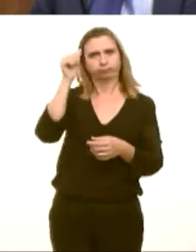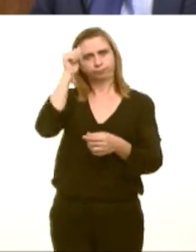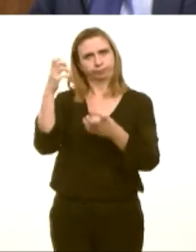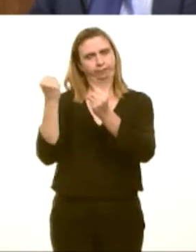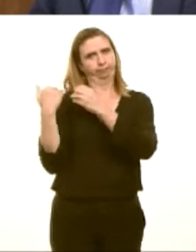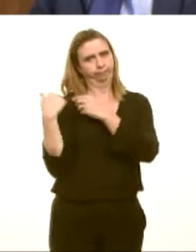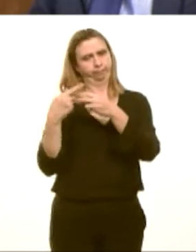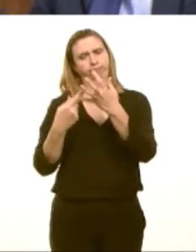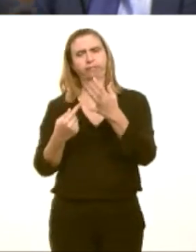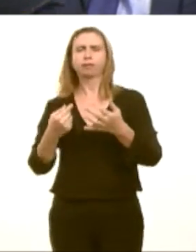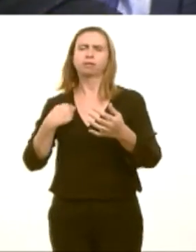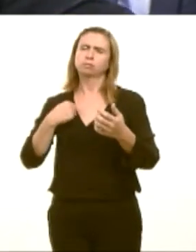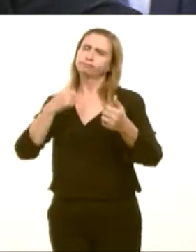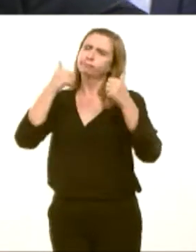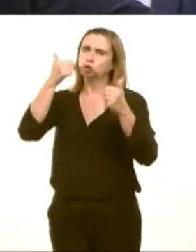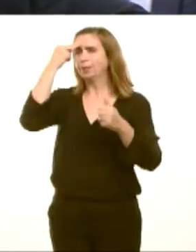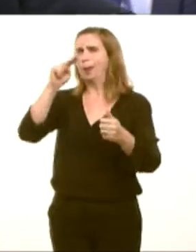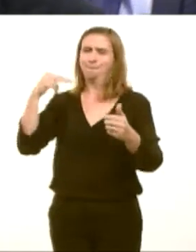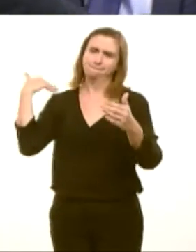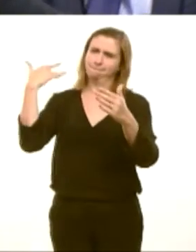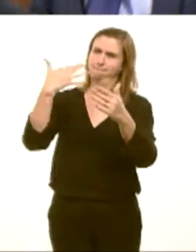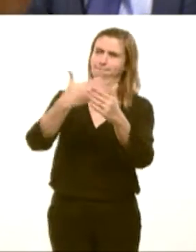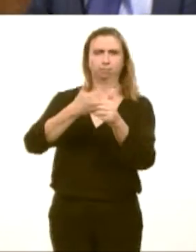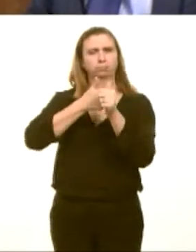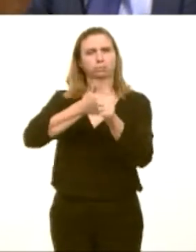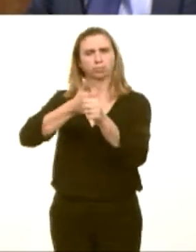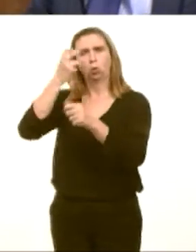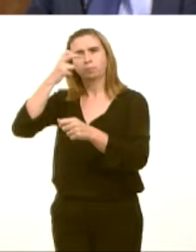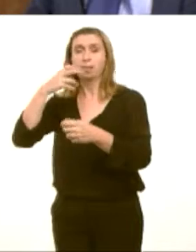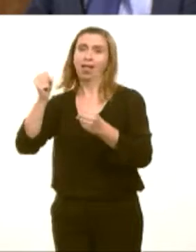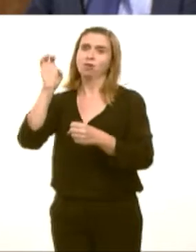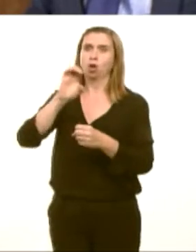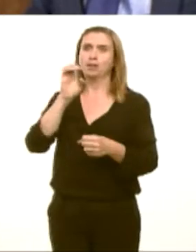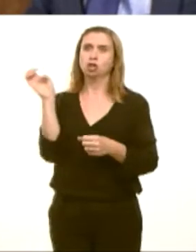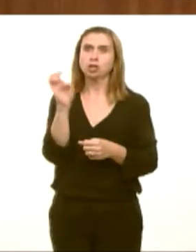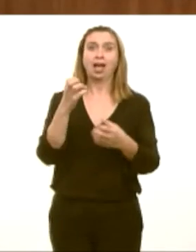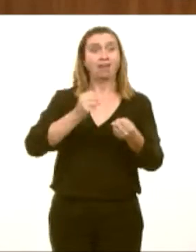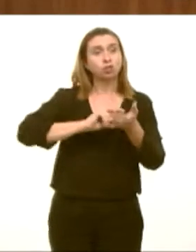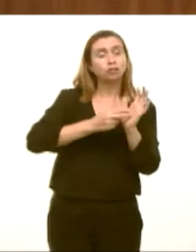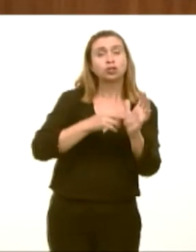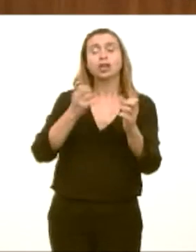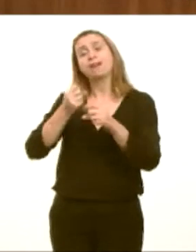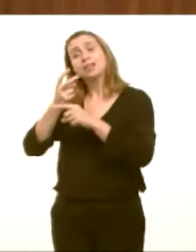We have a very good record when it comes to supporting older people, whether it is the establishment of the commissioner, through to the strategy, through to the carers strategy.